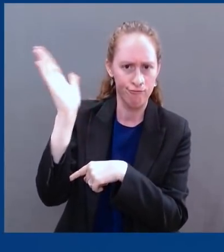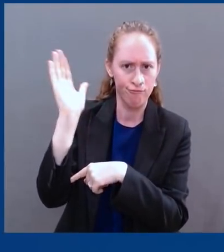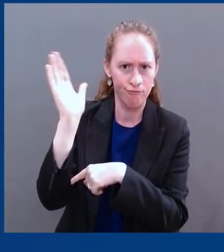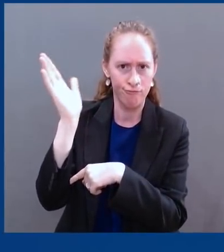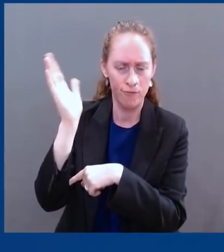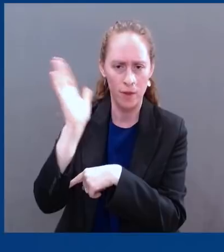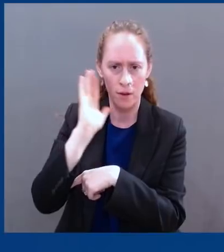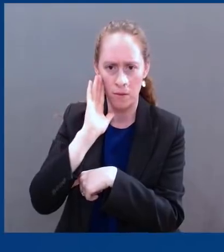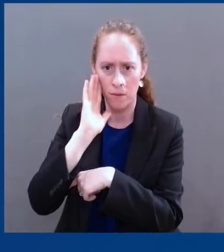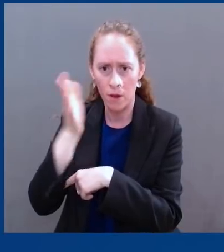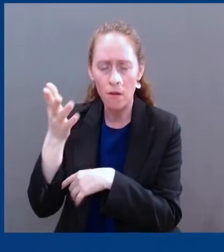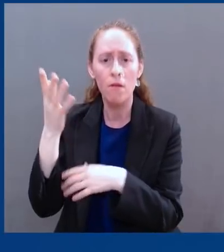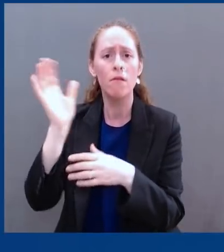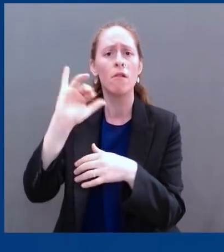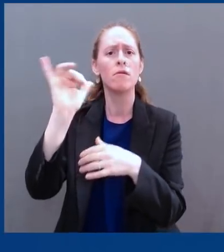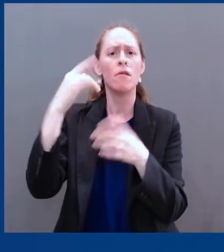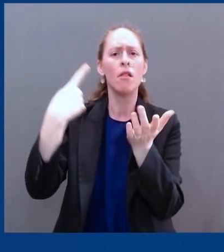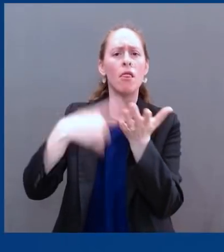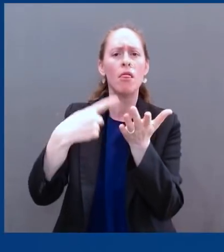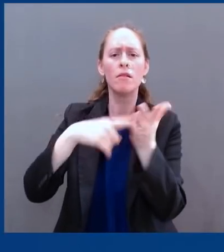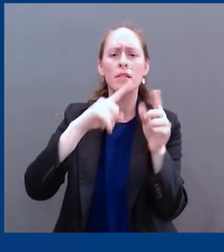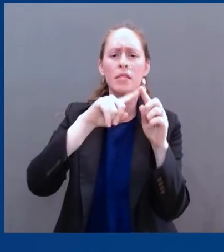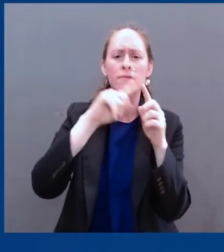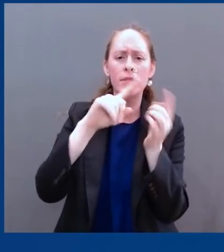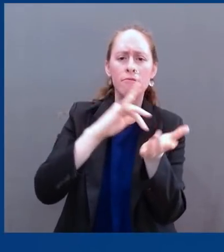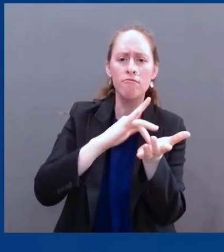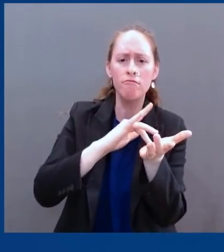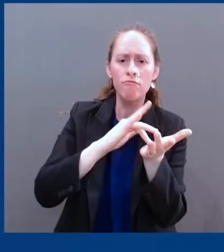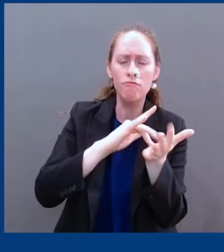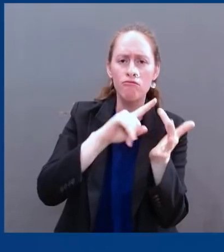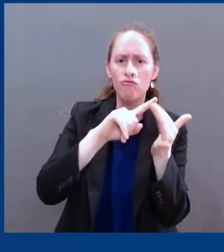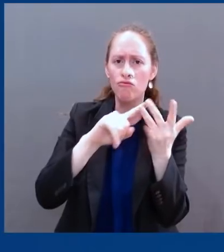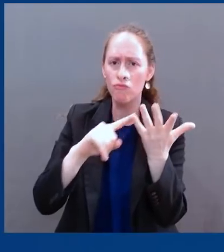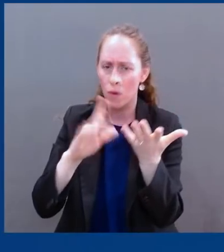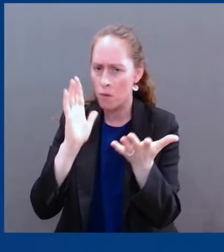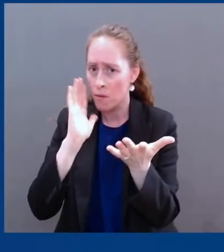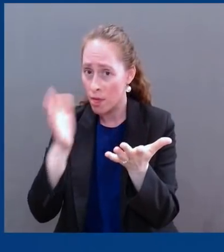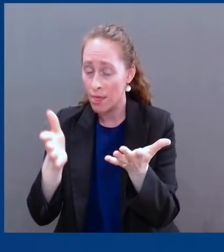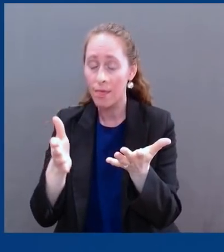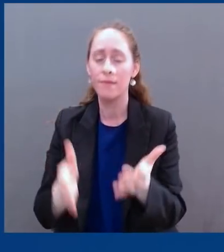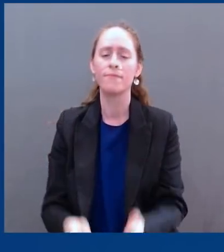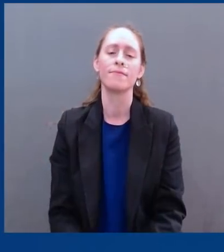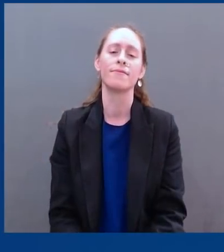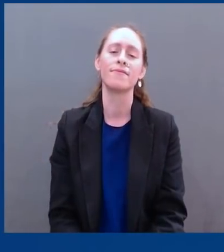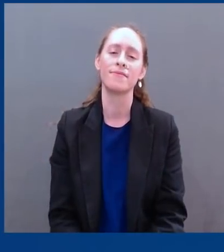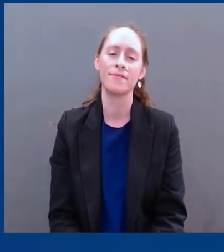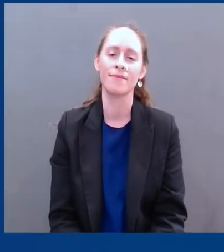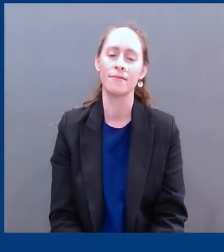will discuss the clear consequences if Congress fails to provide more funds for the COVID response.